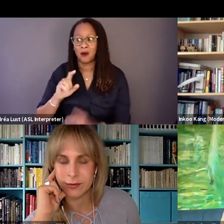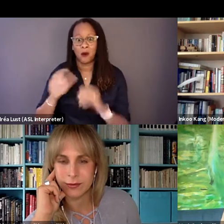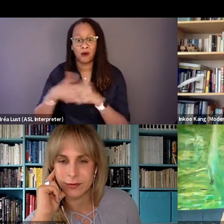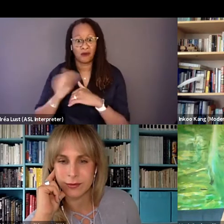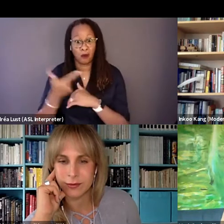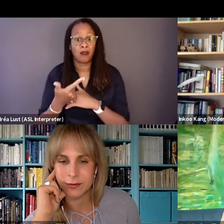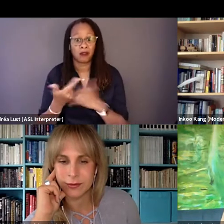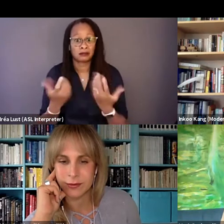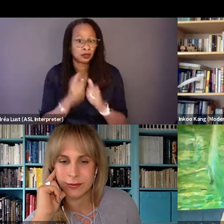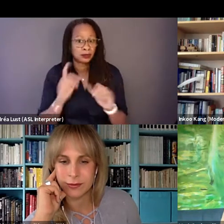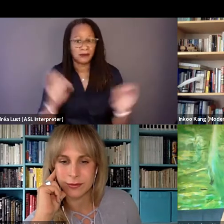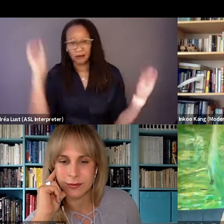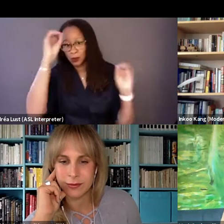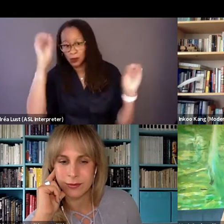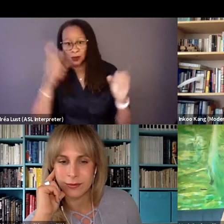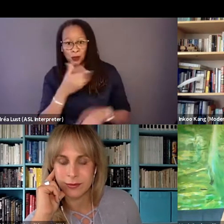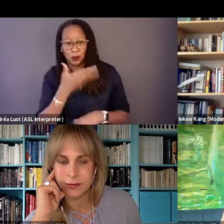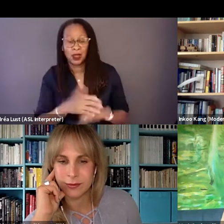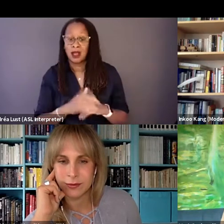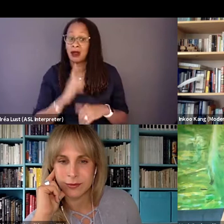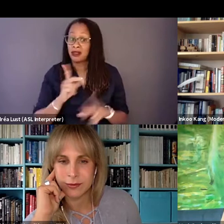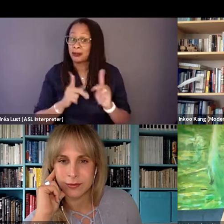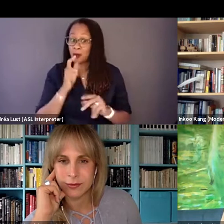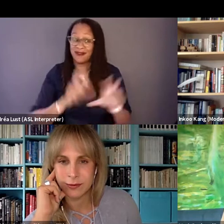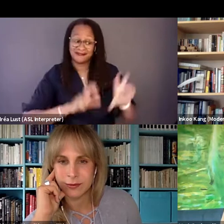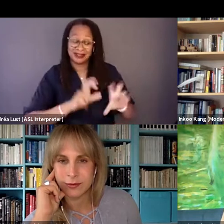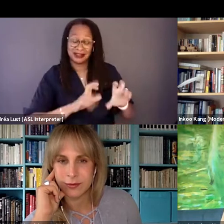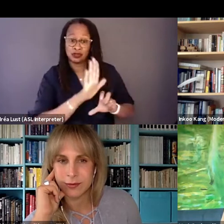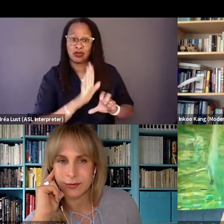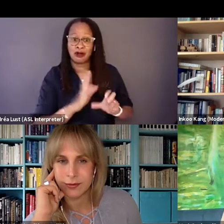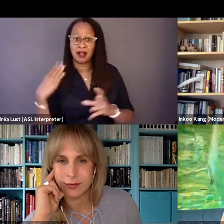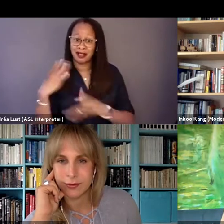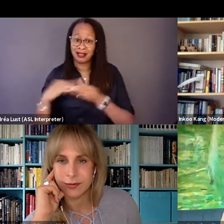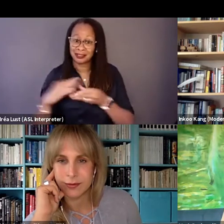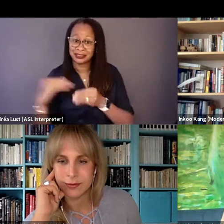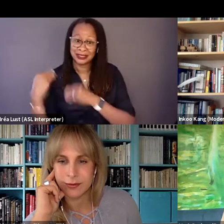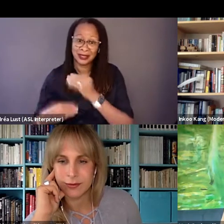who are really invested in her legacy? So, yeah, but then I also noticed